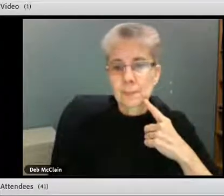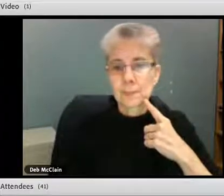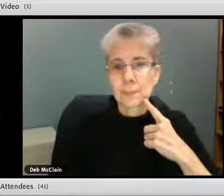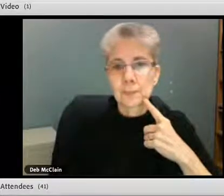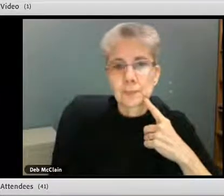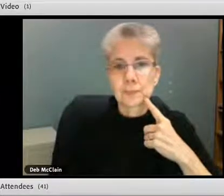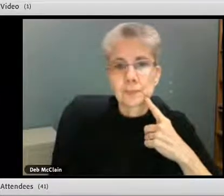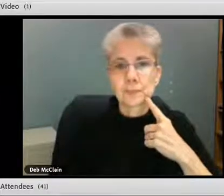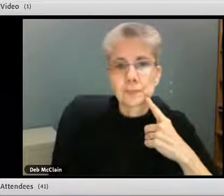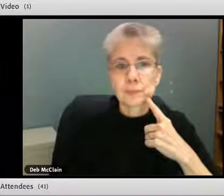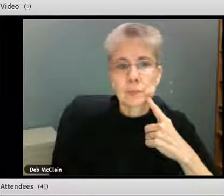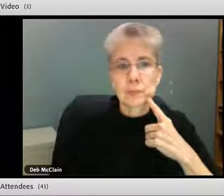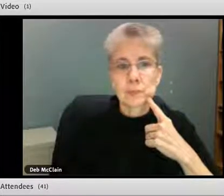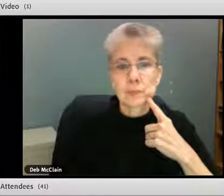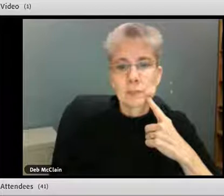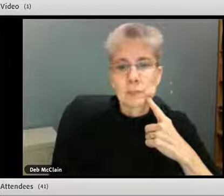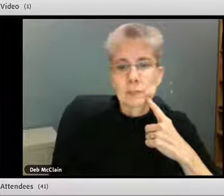I see someone typing, so we'll take a second.